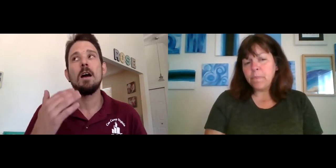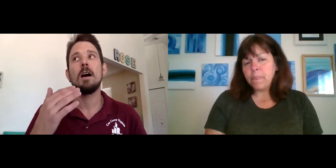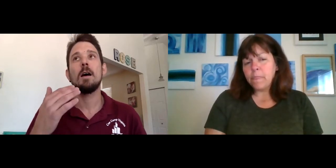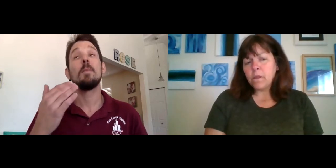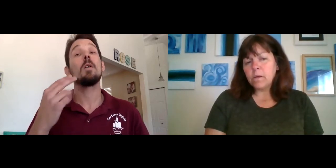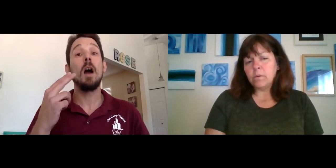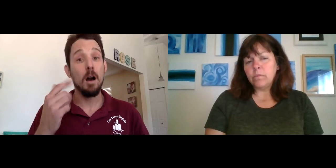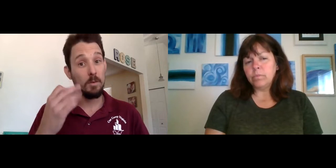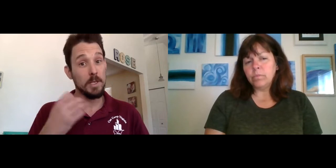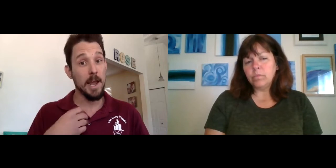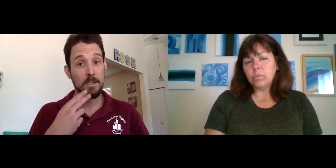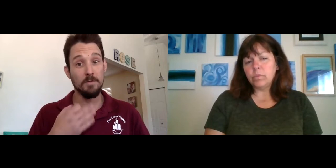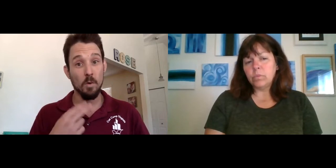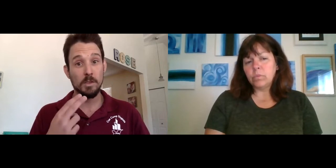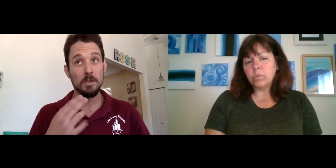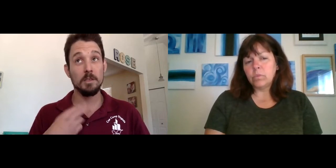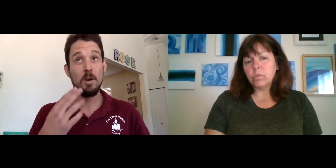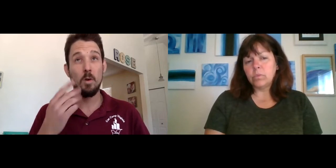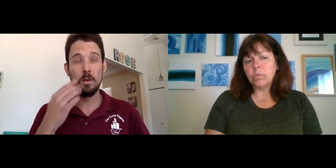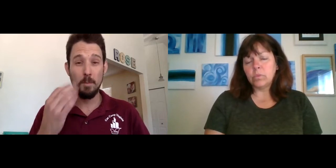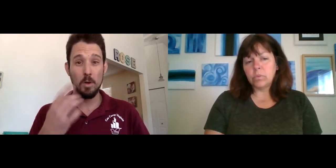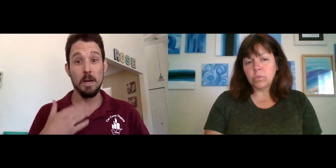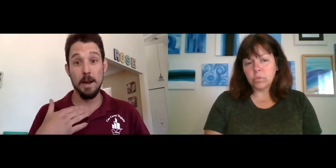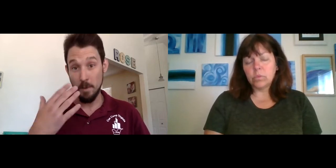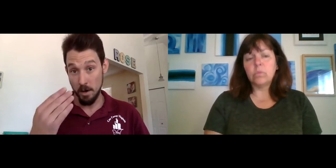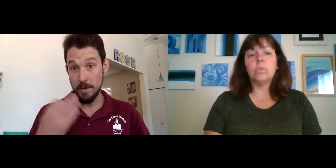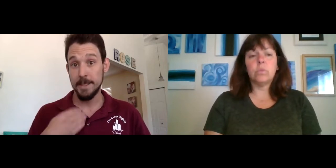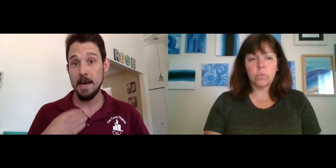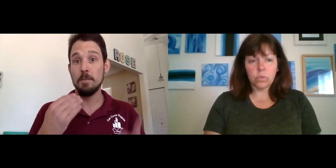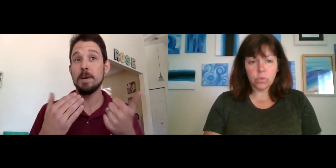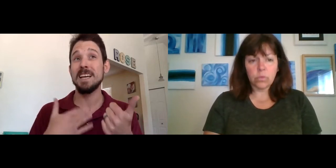Colorado Hands & Voices is the only board I am on right now but I'm